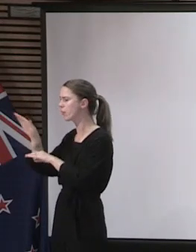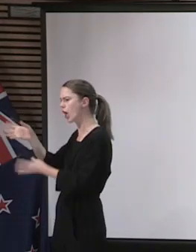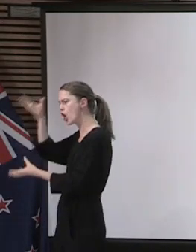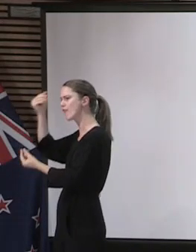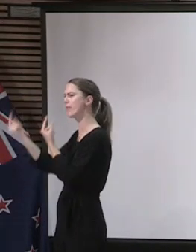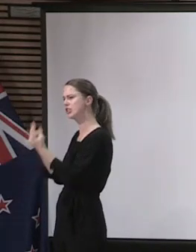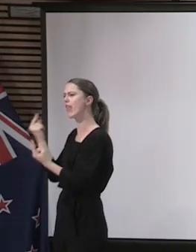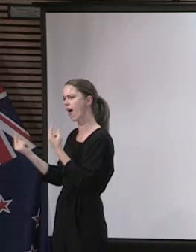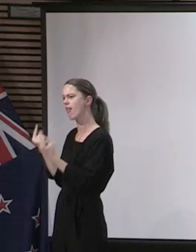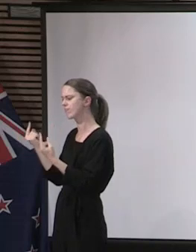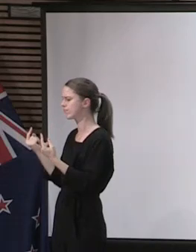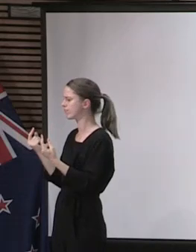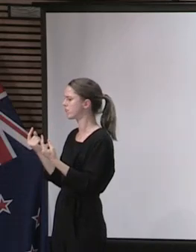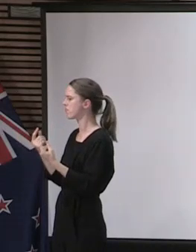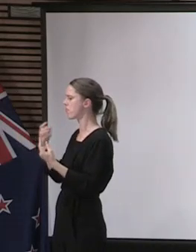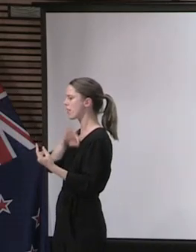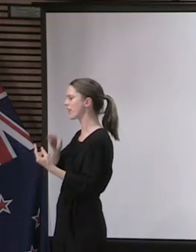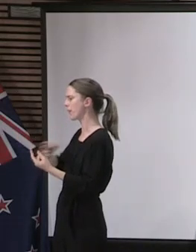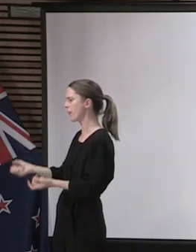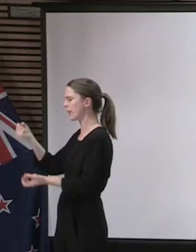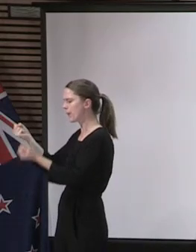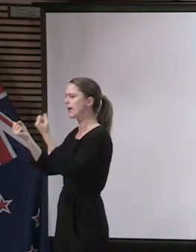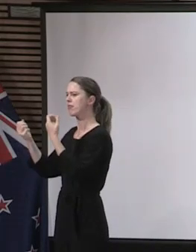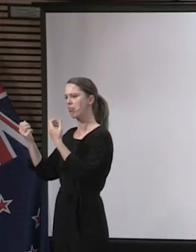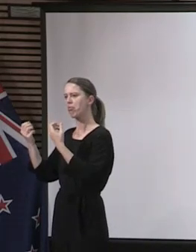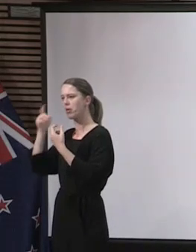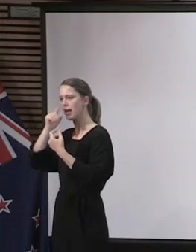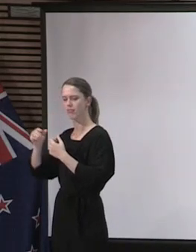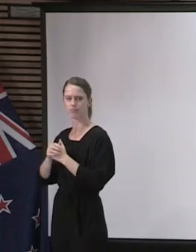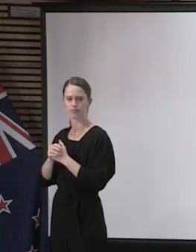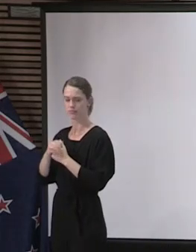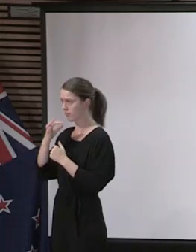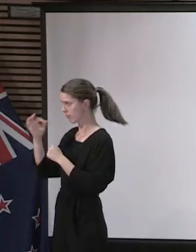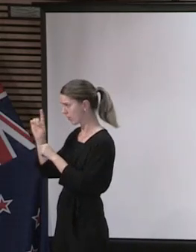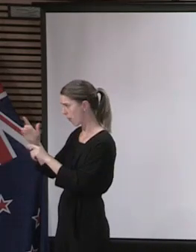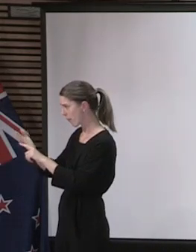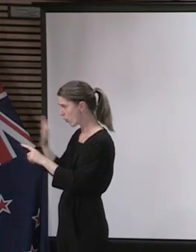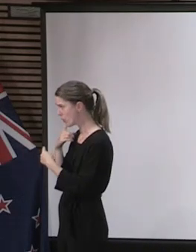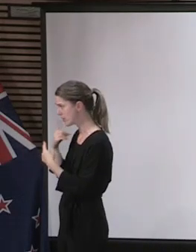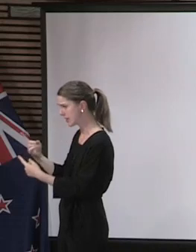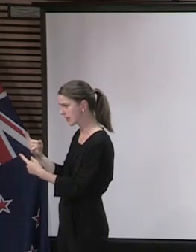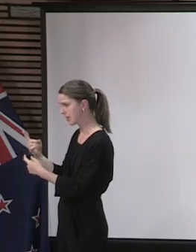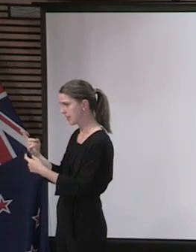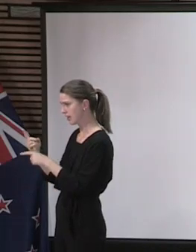envy, well, with both do, and we look further afield as to learn from each other's systems and try to take the